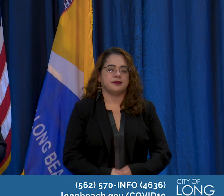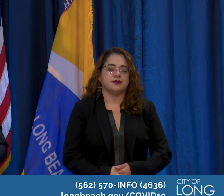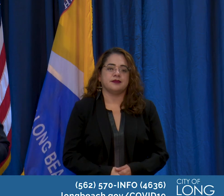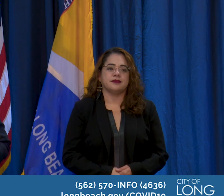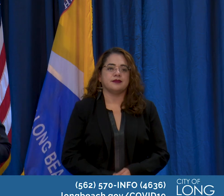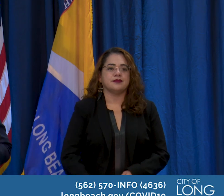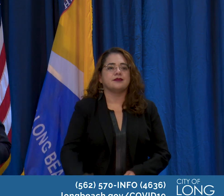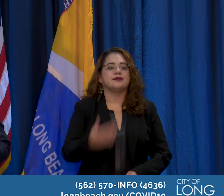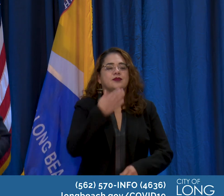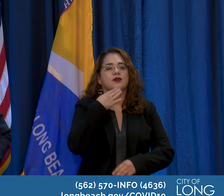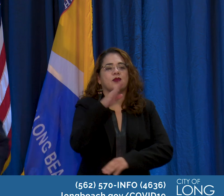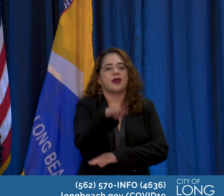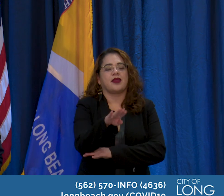Good afternoon everybody.